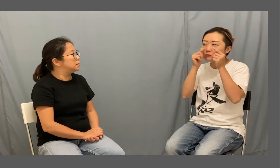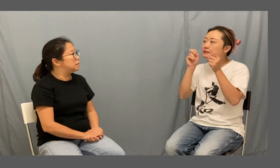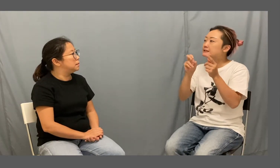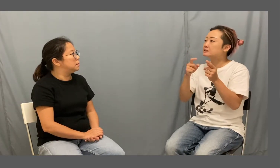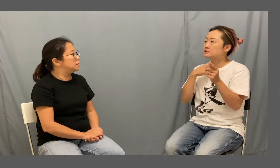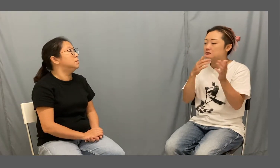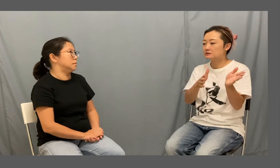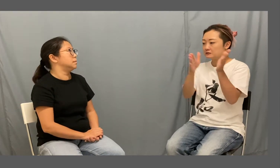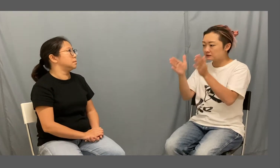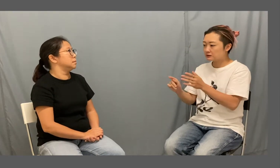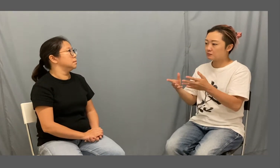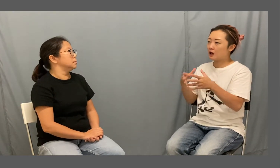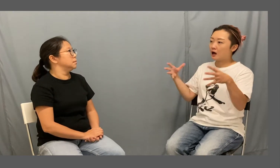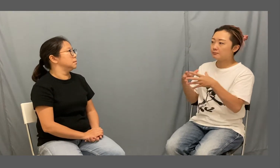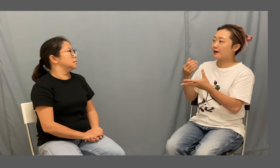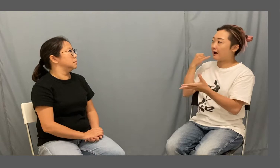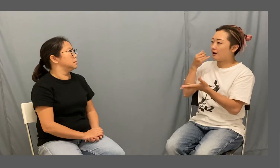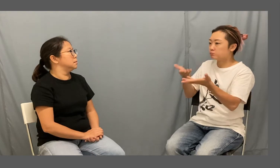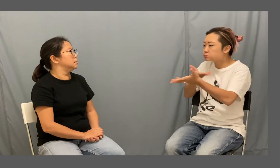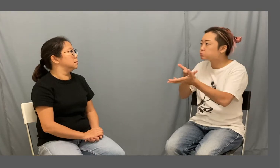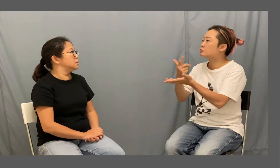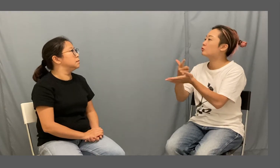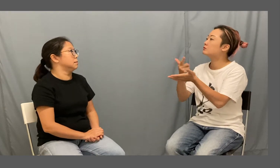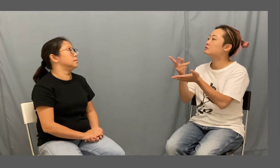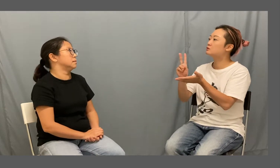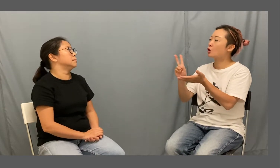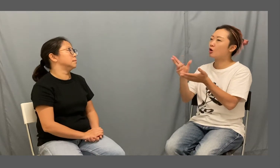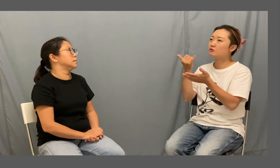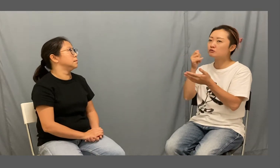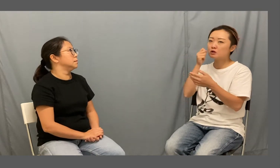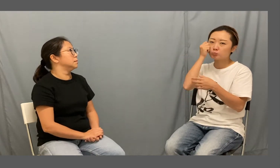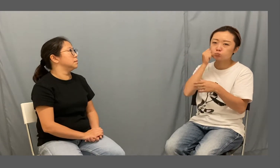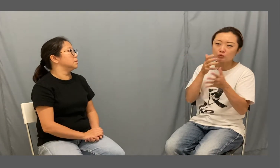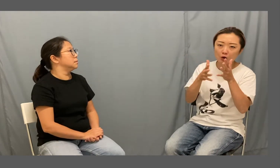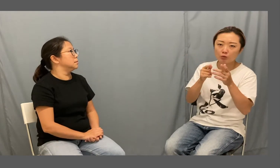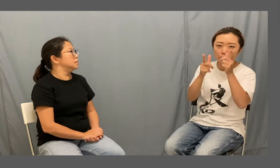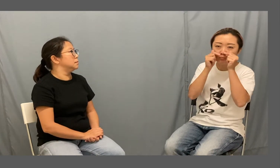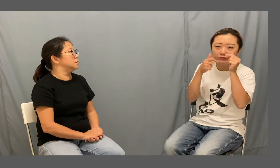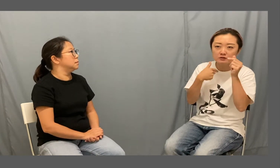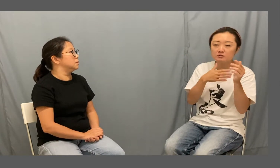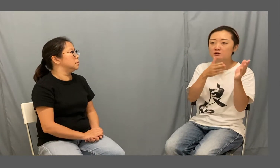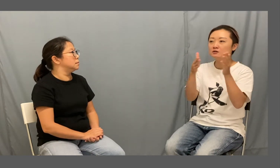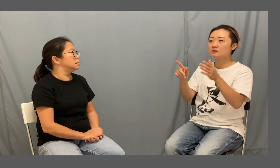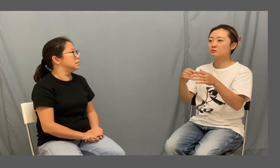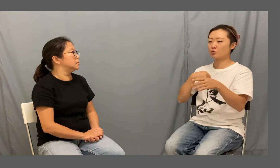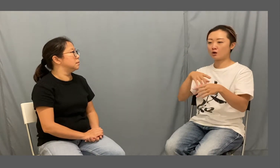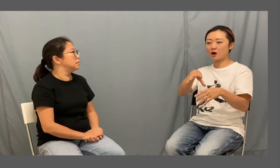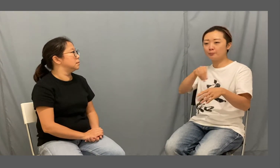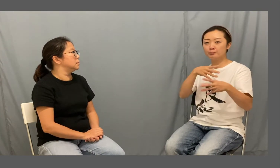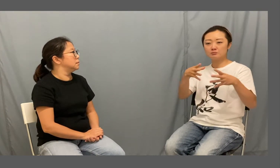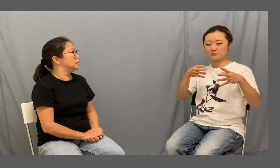Engage ourselves within the Deaf community I have to learn more old signing as well